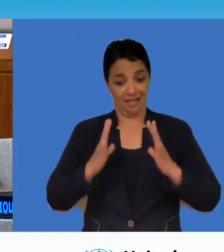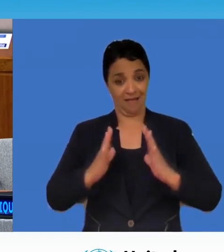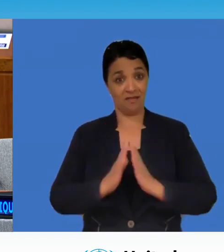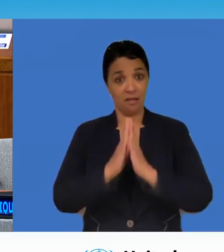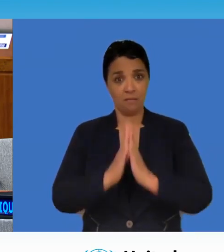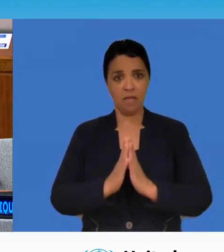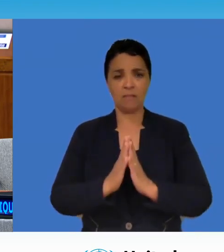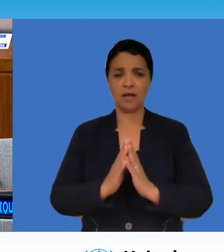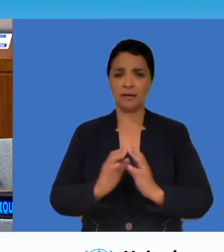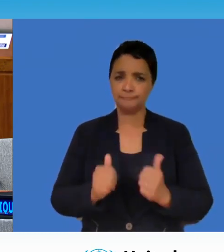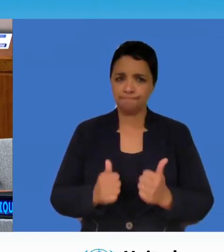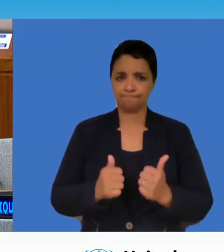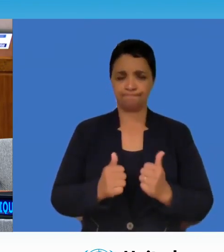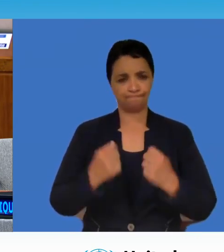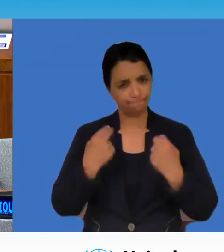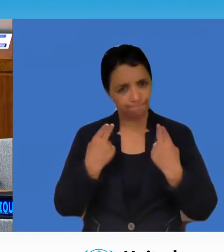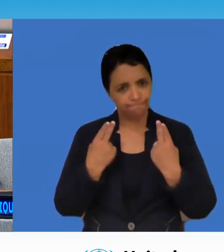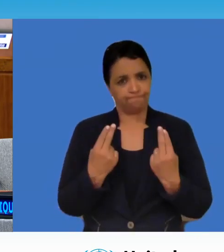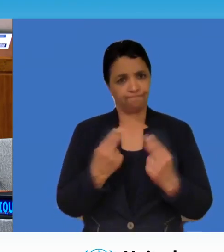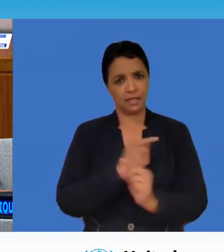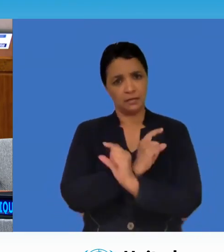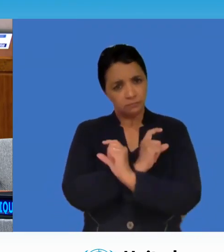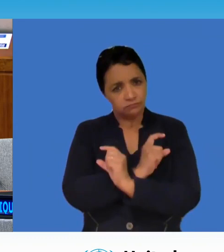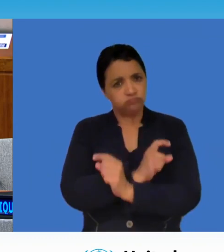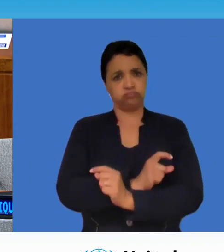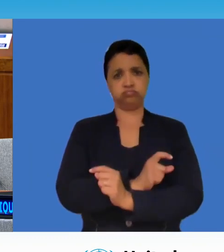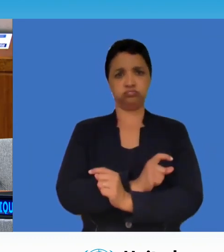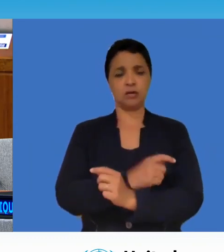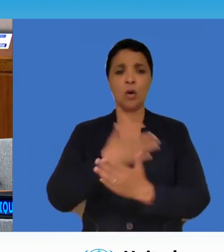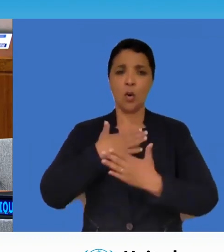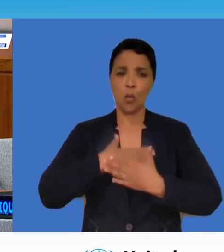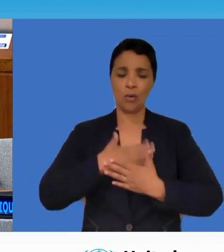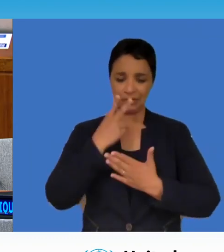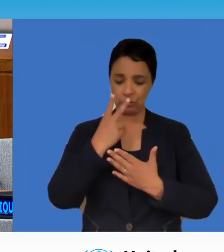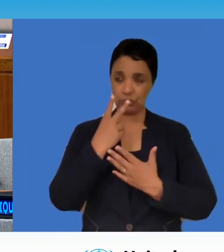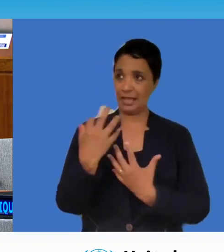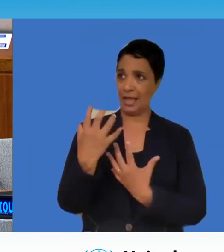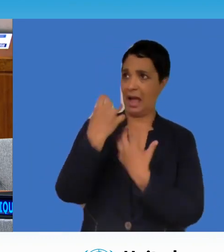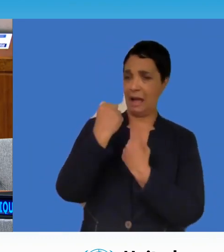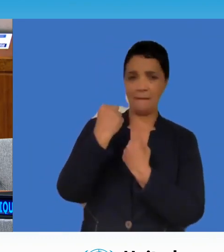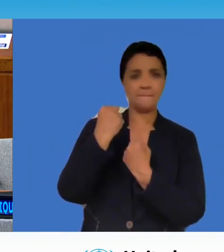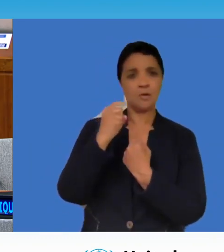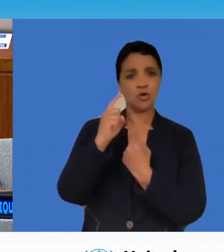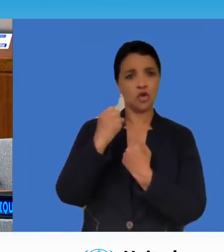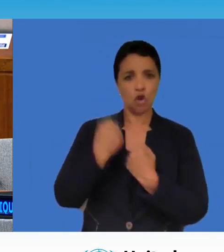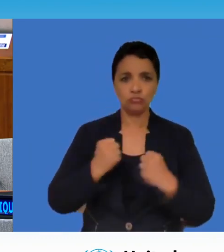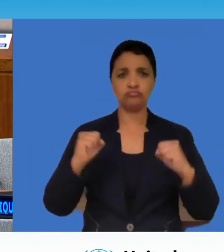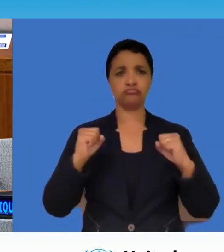to work together to end the military dictatorship and to build a federal Democratic Union therefore